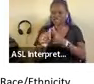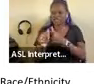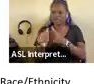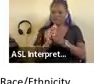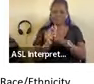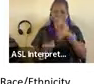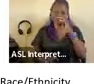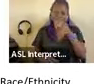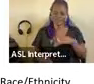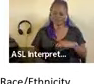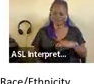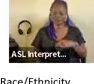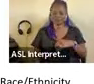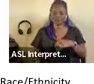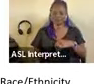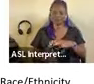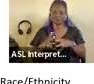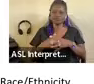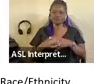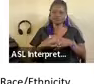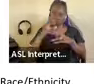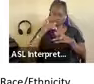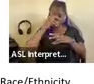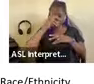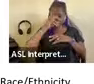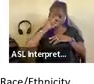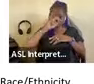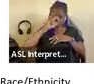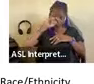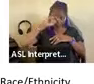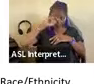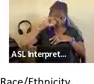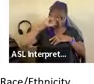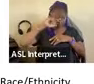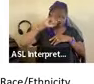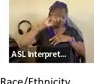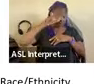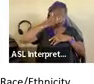vaccination rates, especially in the five to eleven a year population. And as Dr.